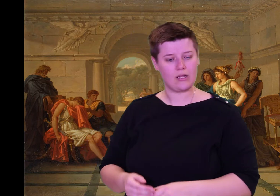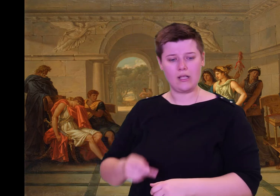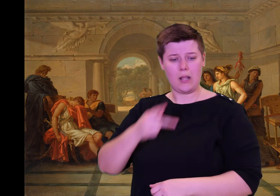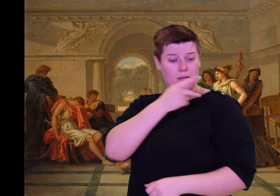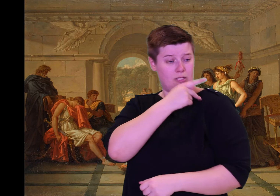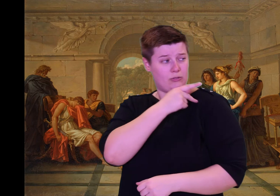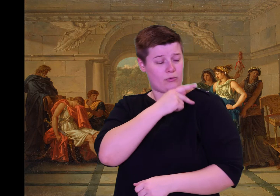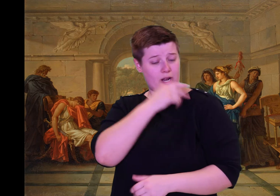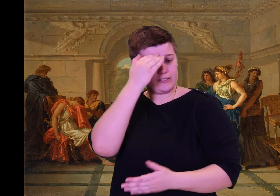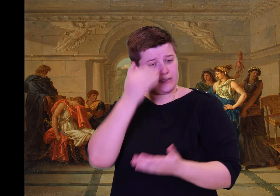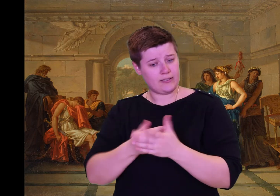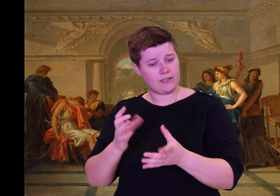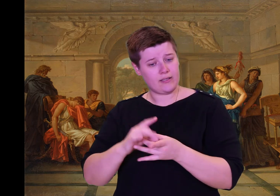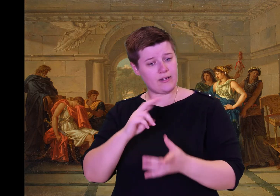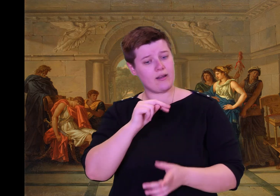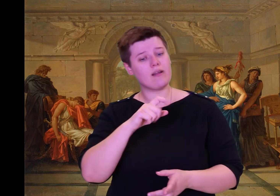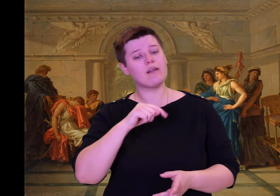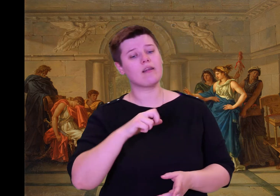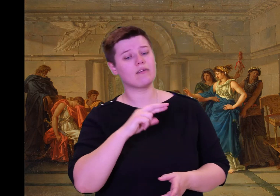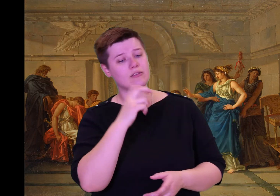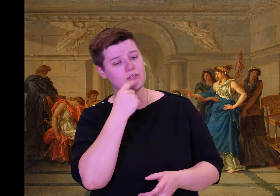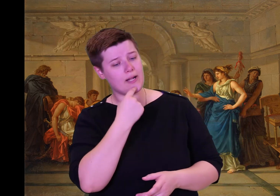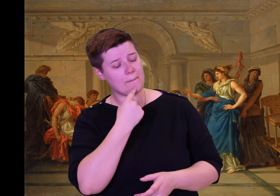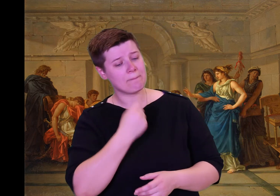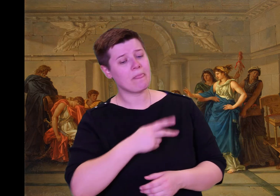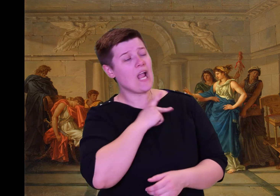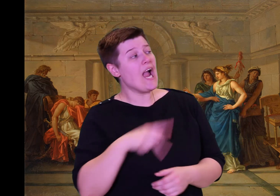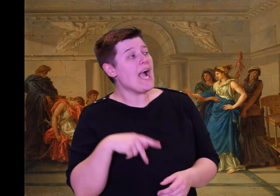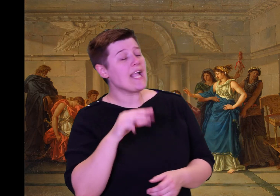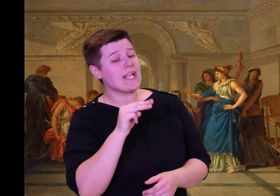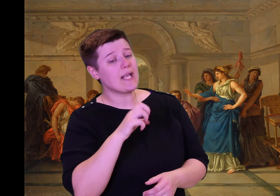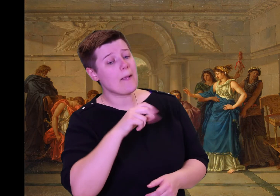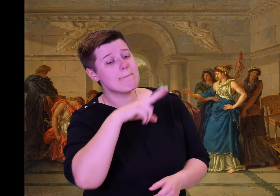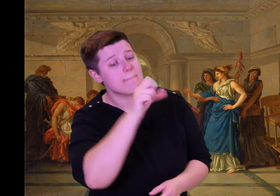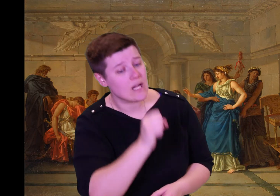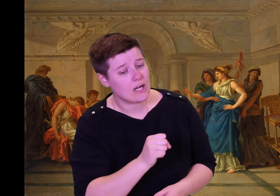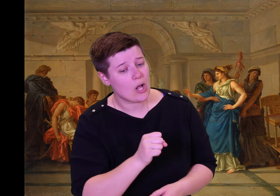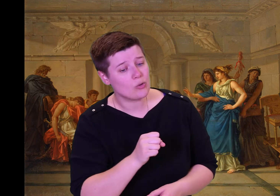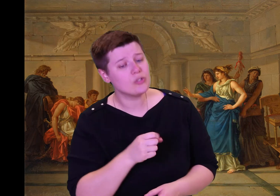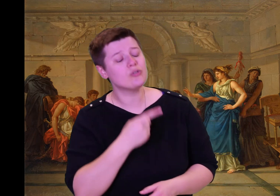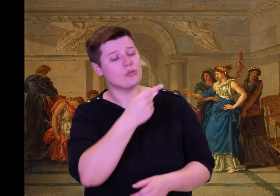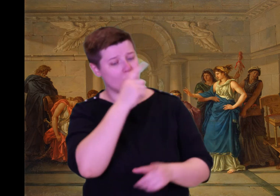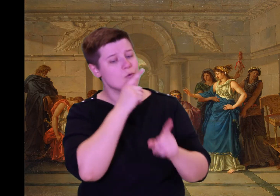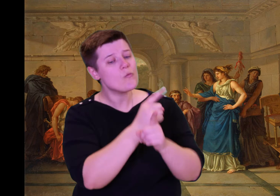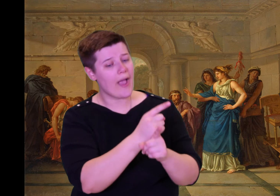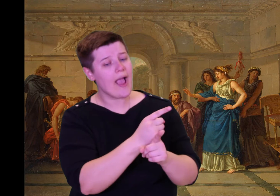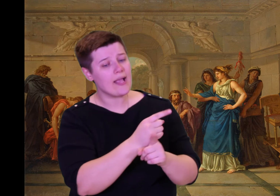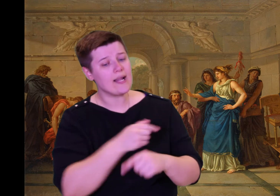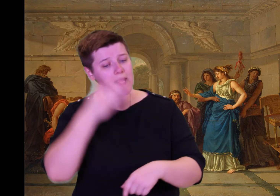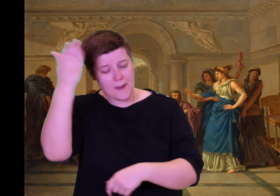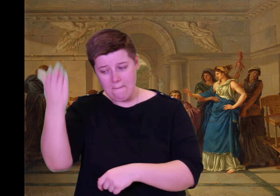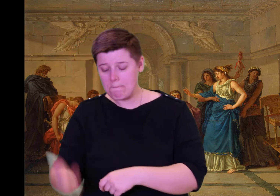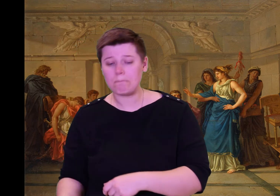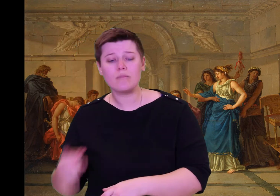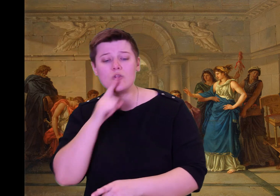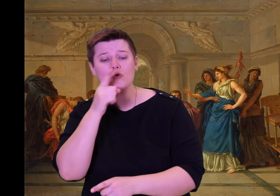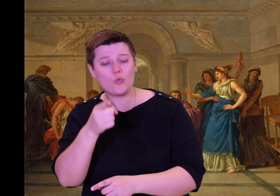High-colored Menelaus answered, "Wife, I saw the likeness too. Odysseus had hands like